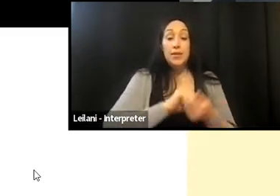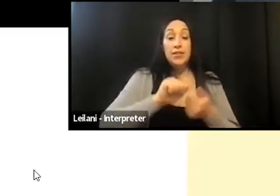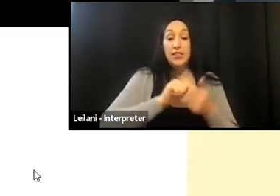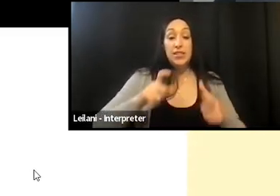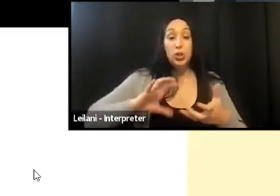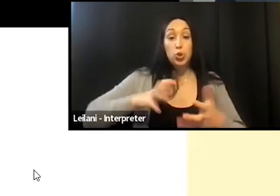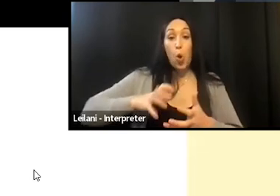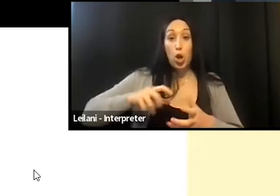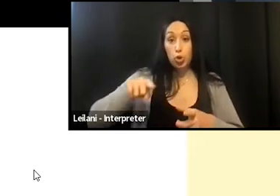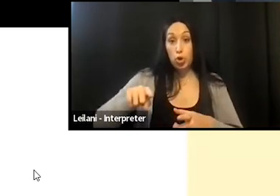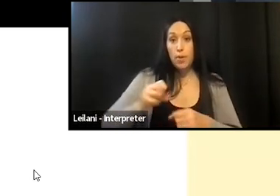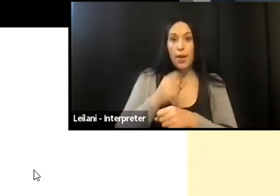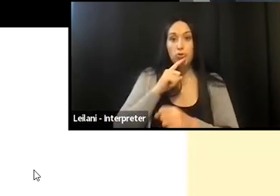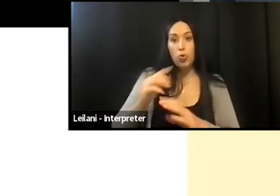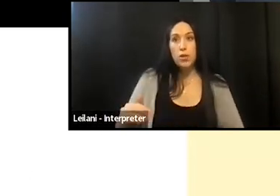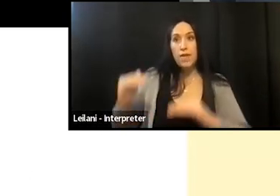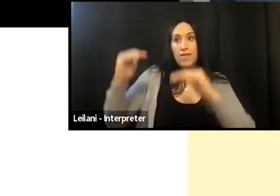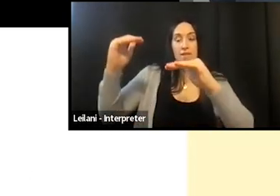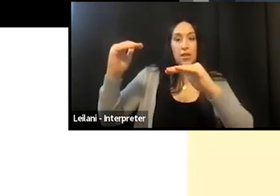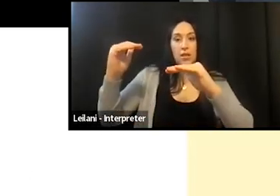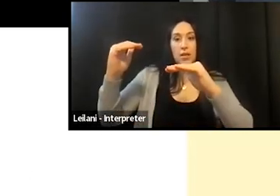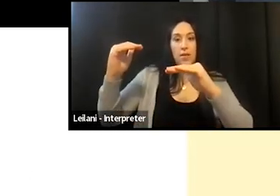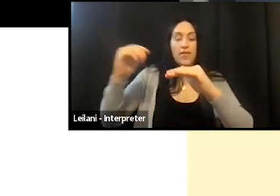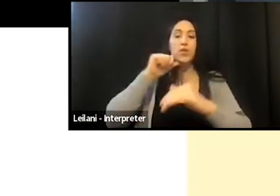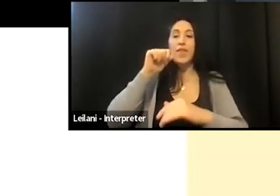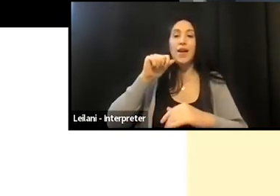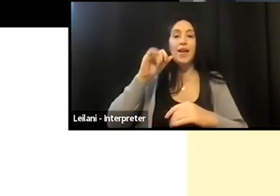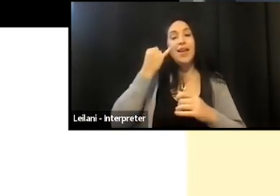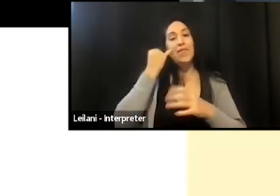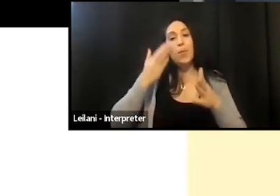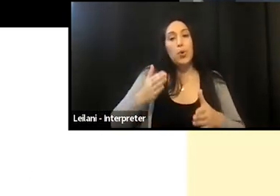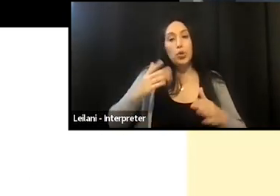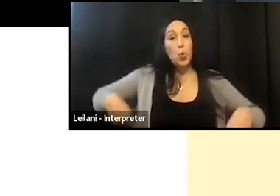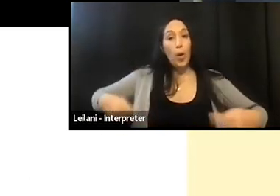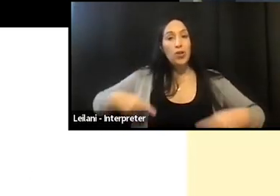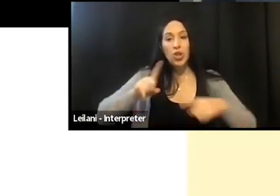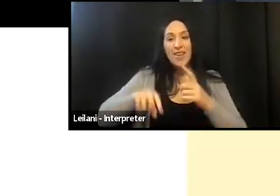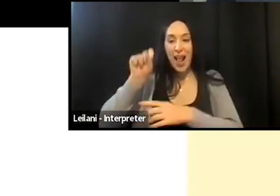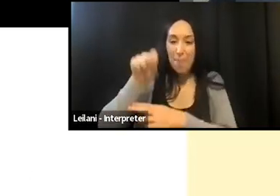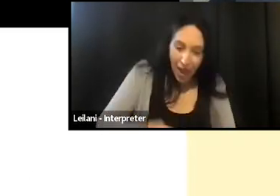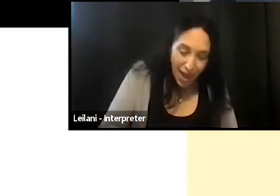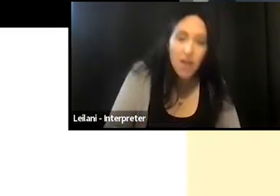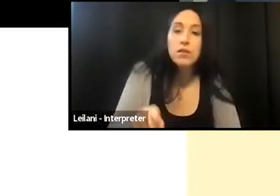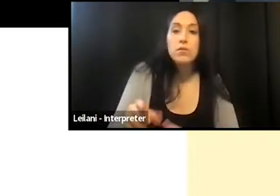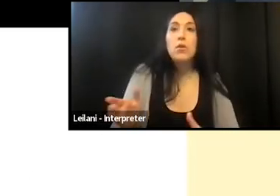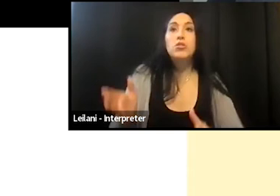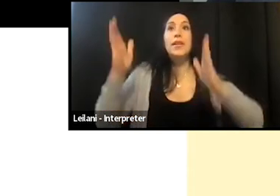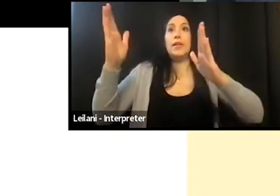is also another factor of universal design. There are communities such as Sarasota County,